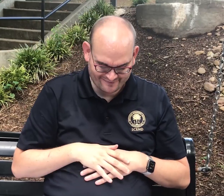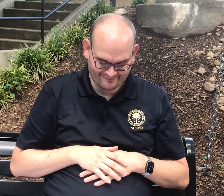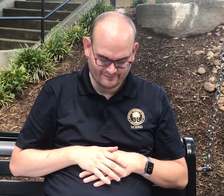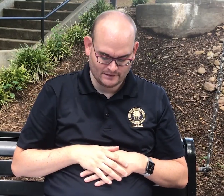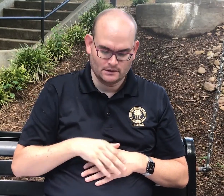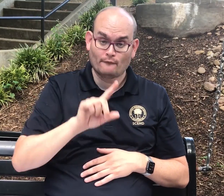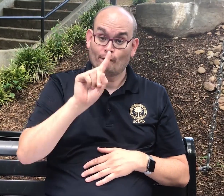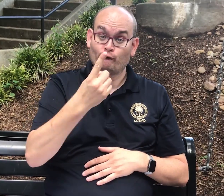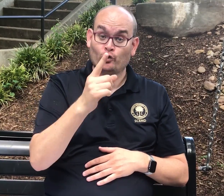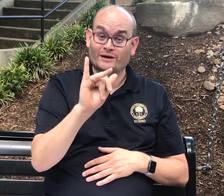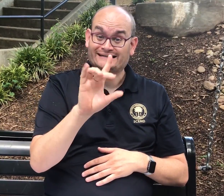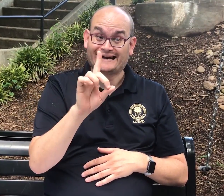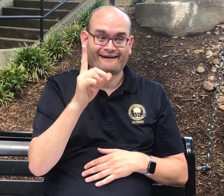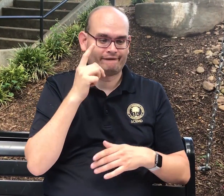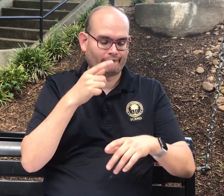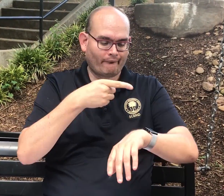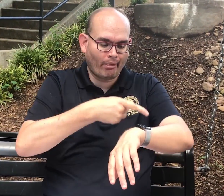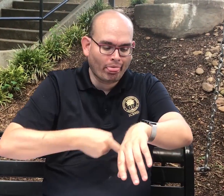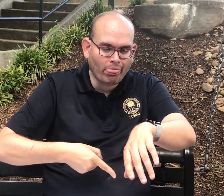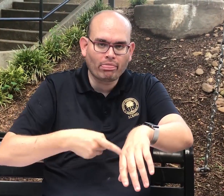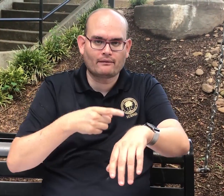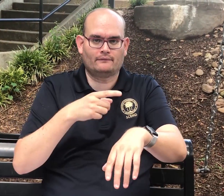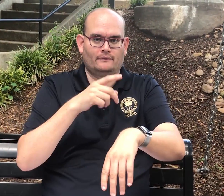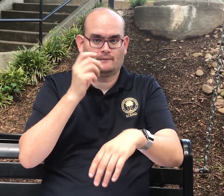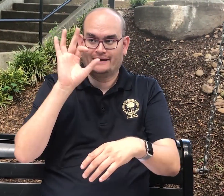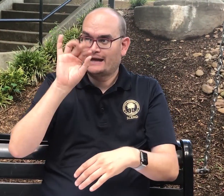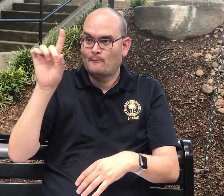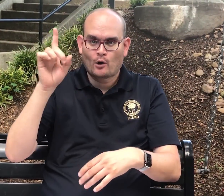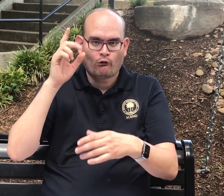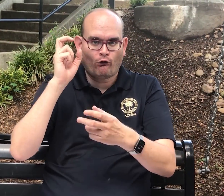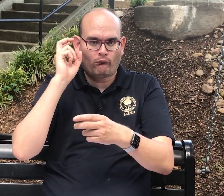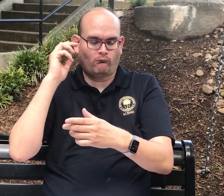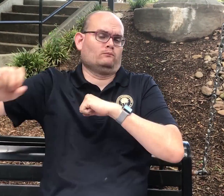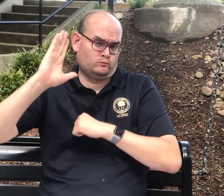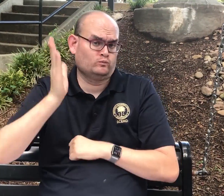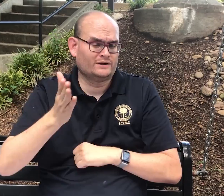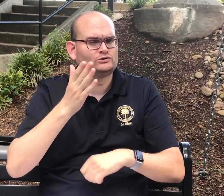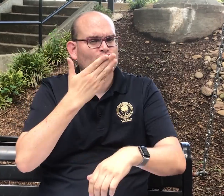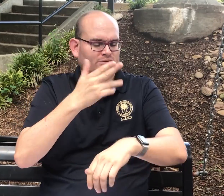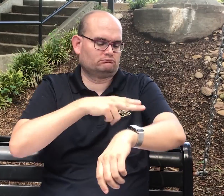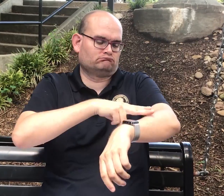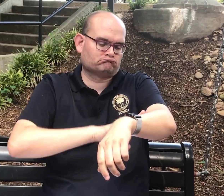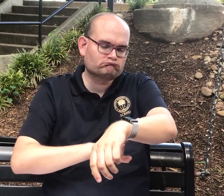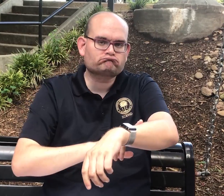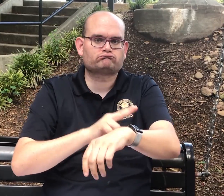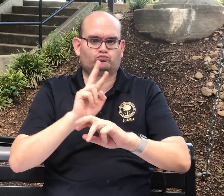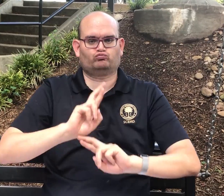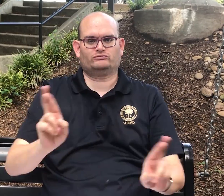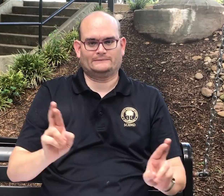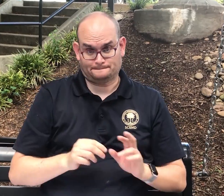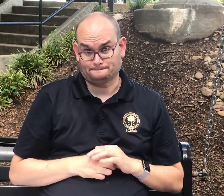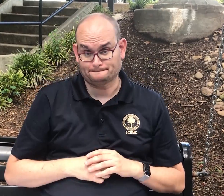SCEMD RECOMMENDS PARTIES HAVE FIRST AID KITS AVAILABLE DUE TO POTENTIAL DELAY IN EMERGENCY SERVICES ARRIVAL SUBJECT TO TRAFFIC